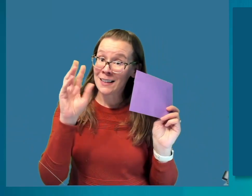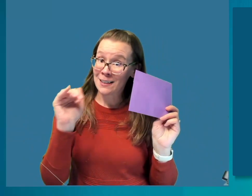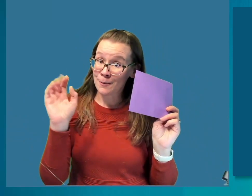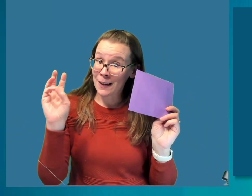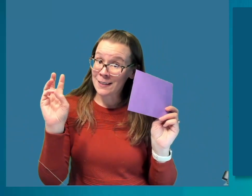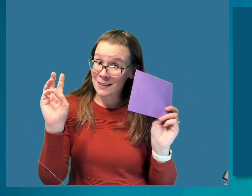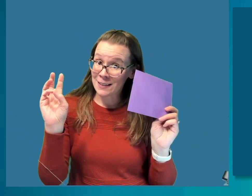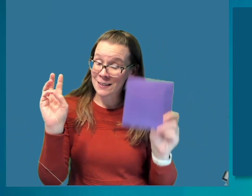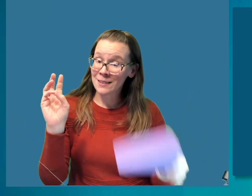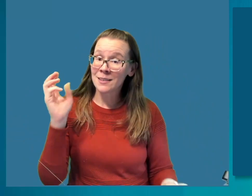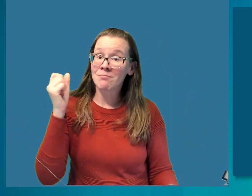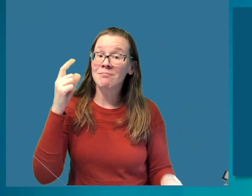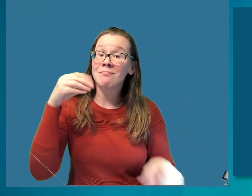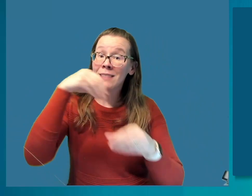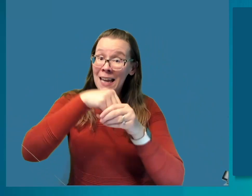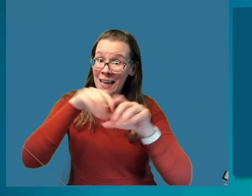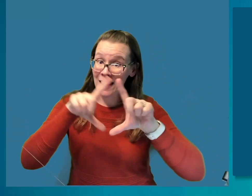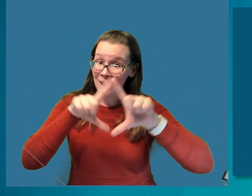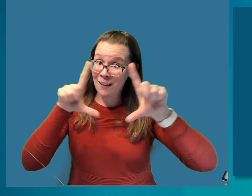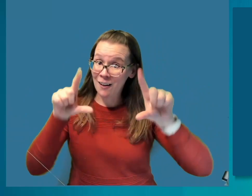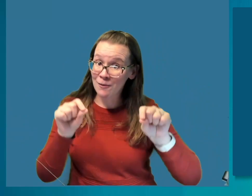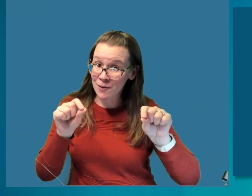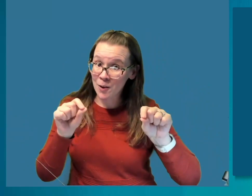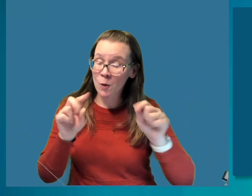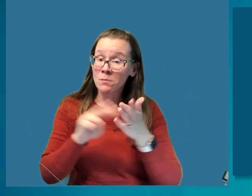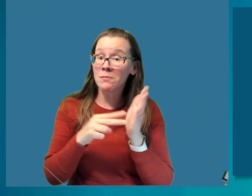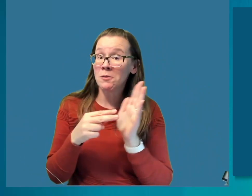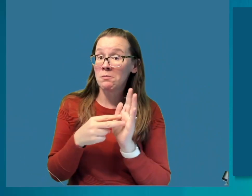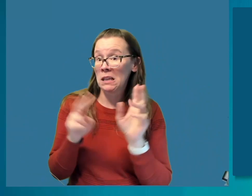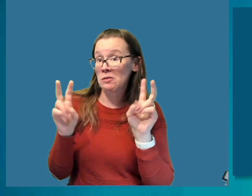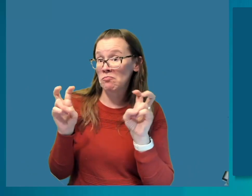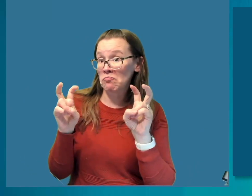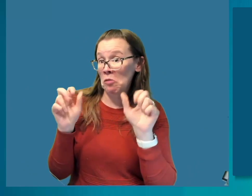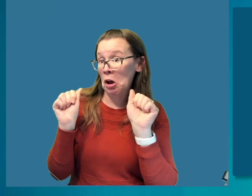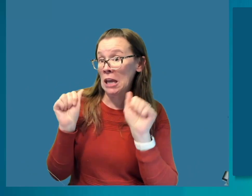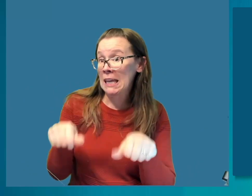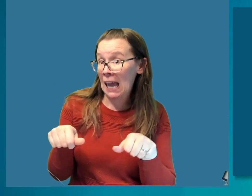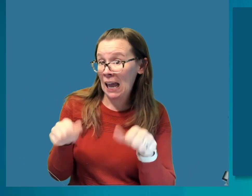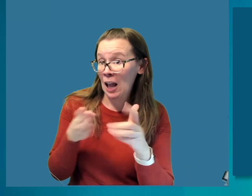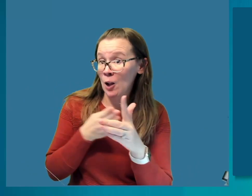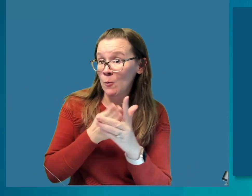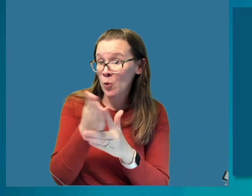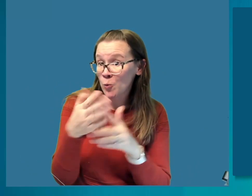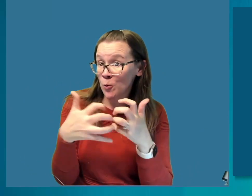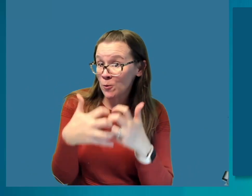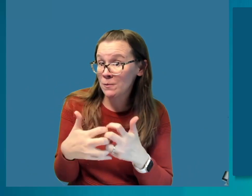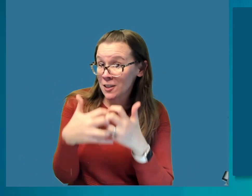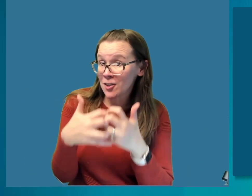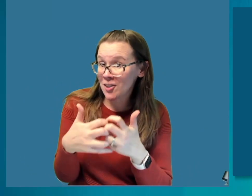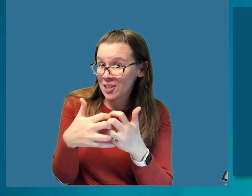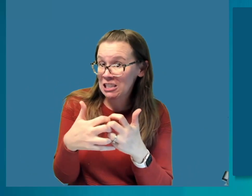Now, in theory the 6x6 inch card is in an envelope, which means that it